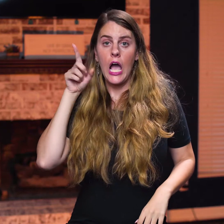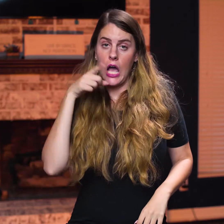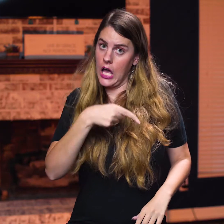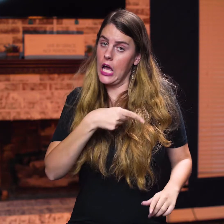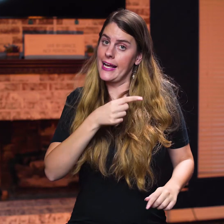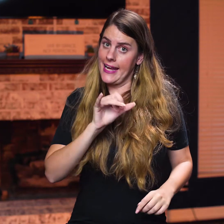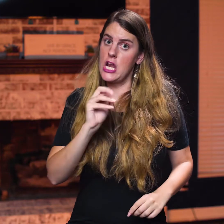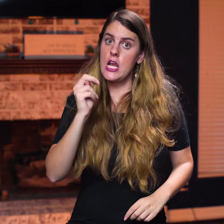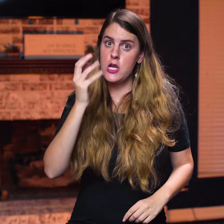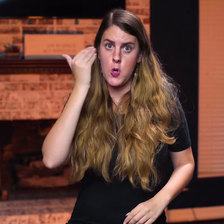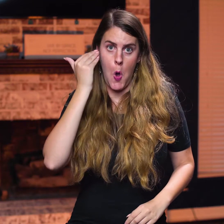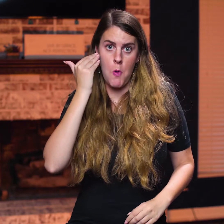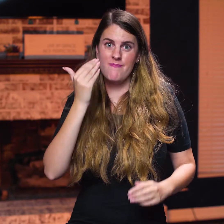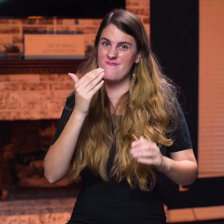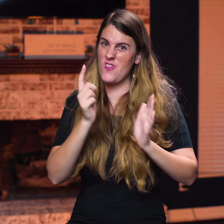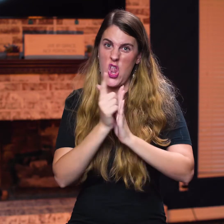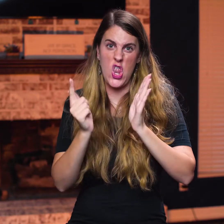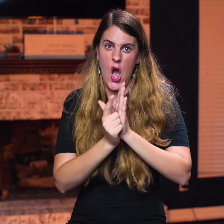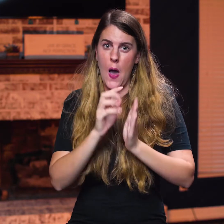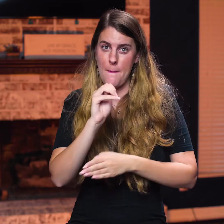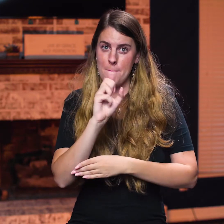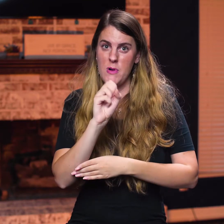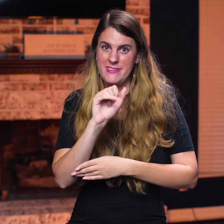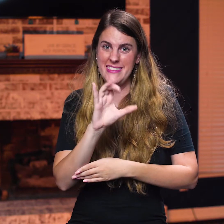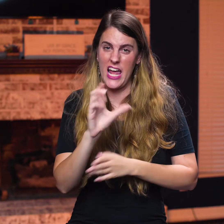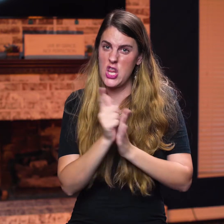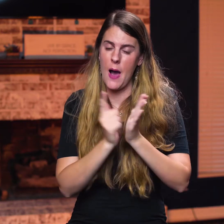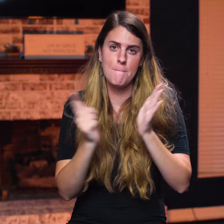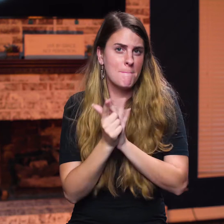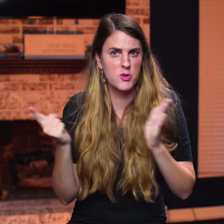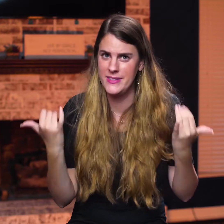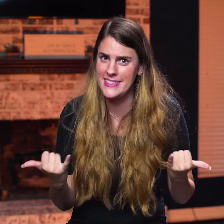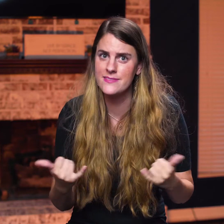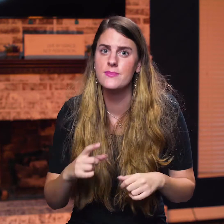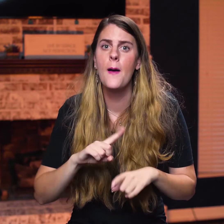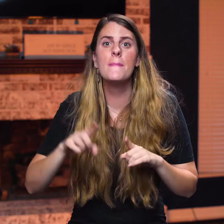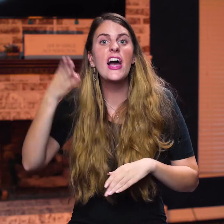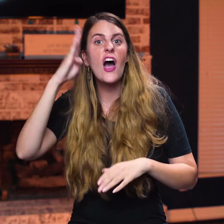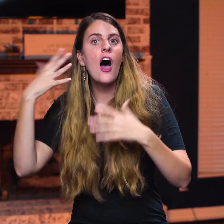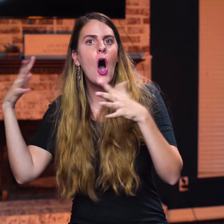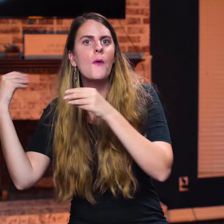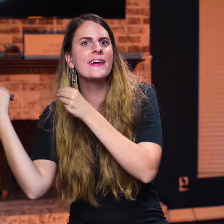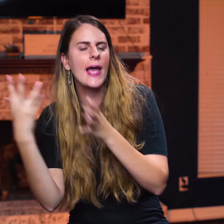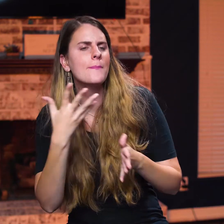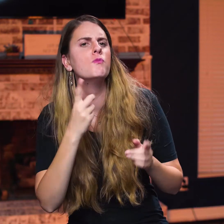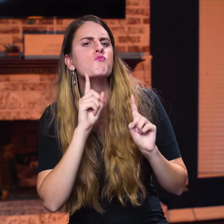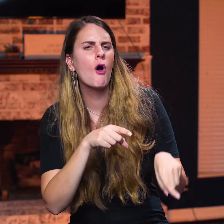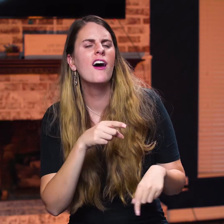He knows Mosaic law forbids this, and God already gave him orders